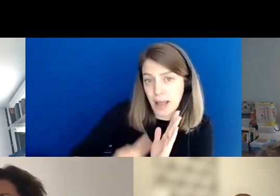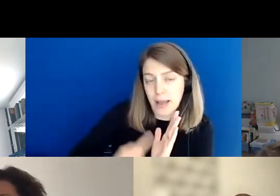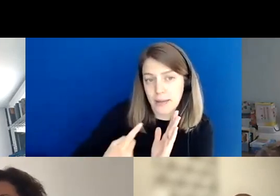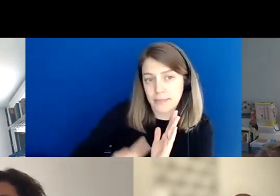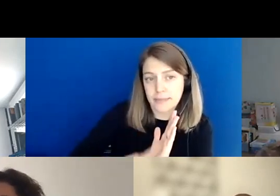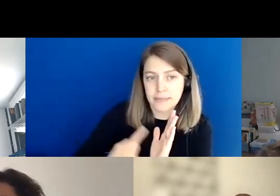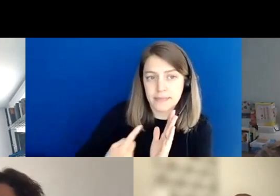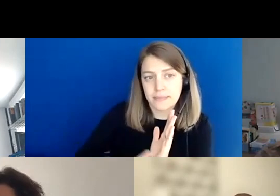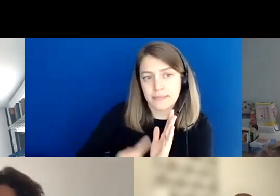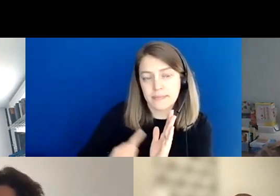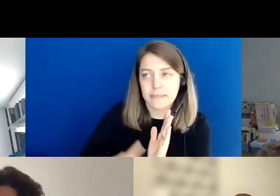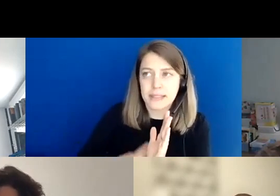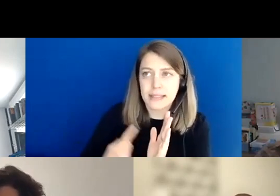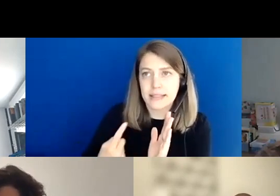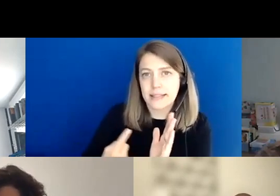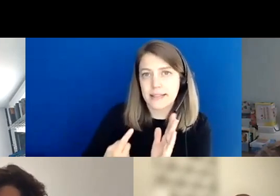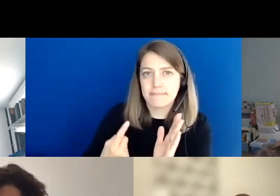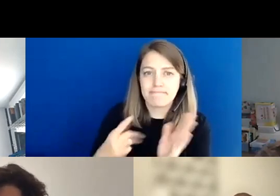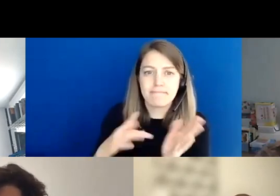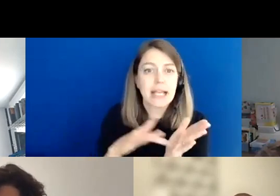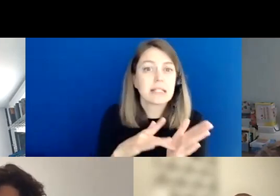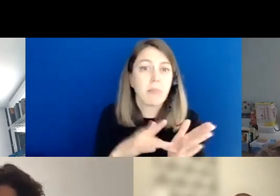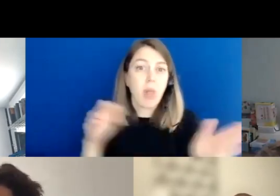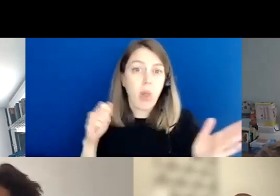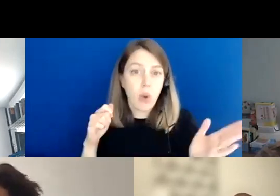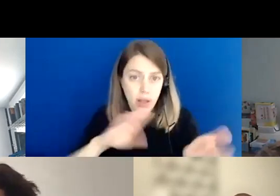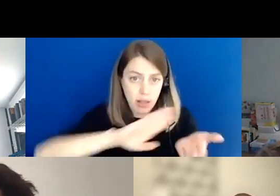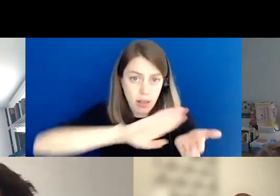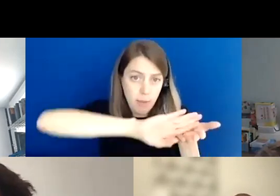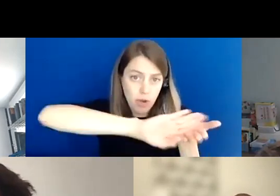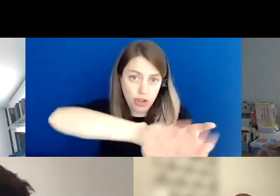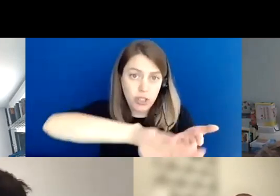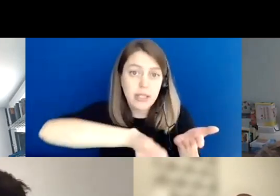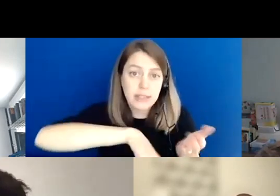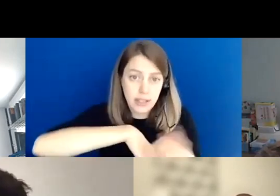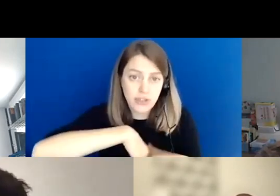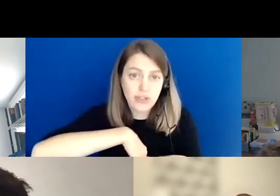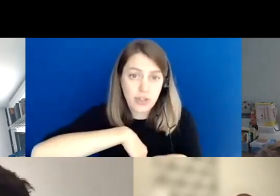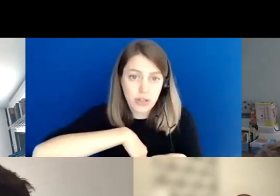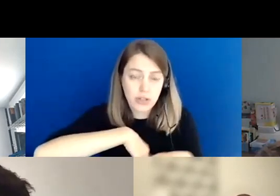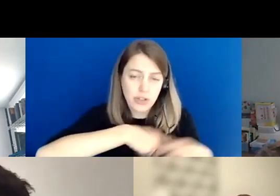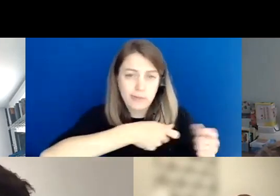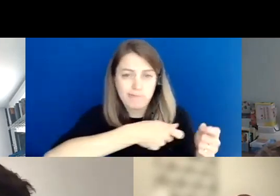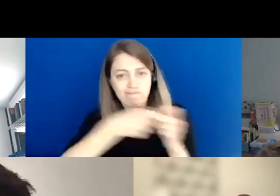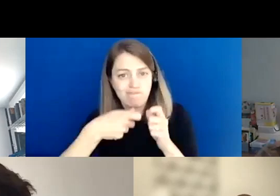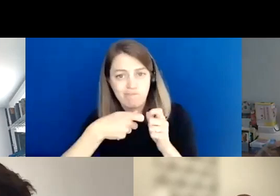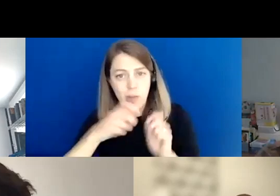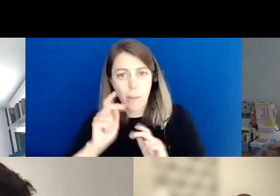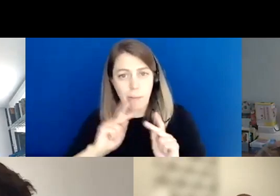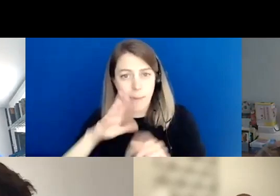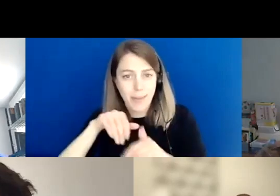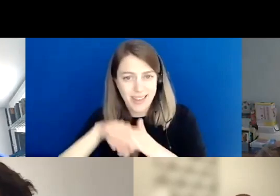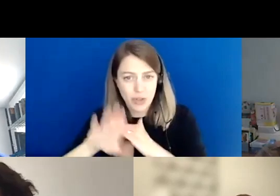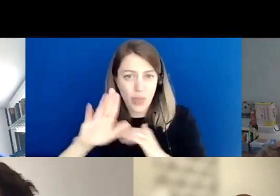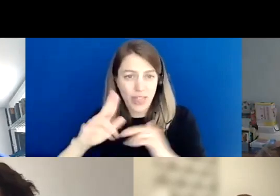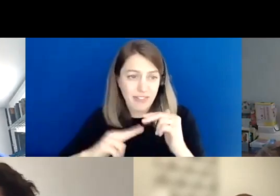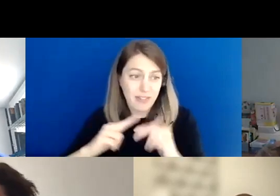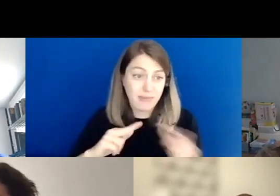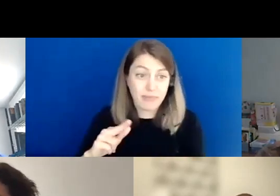and exploit that marginalization in order to funnel people into their facility. Oh man, that is a great question.